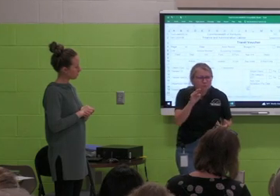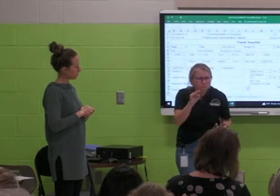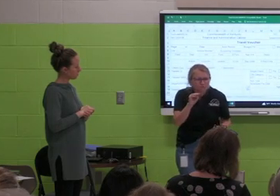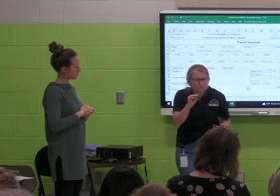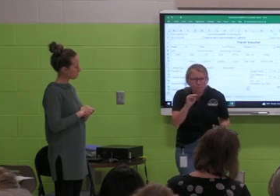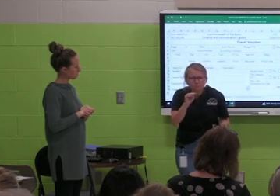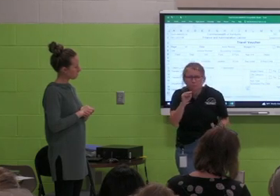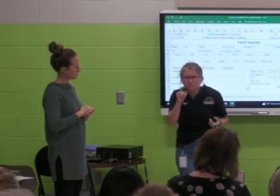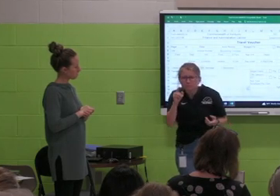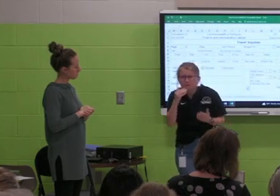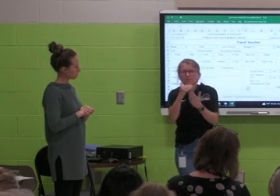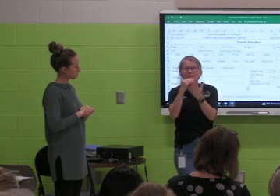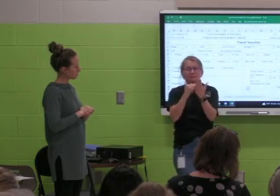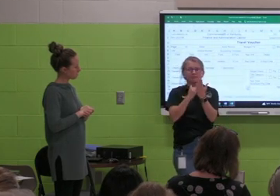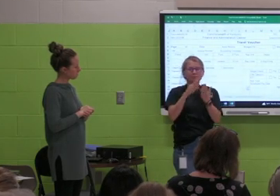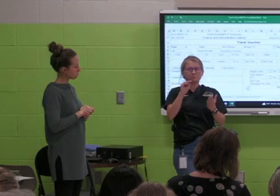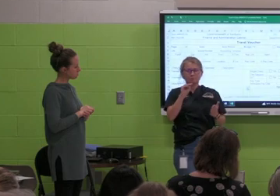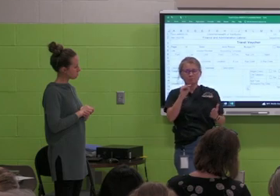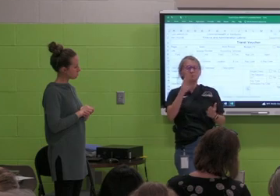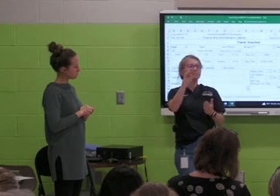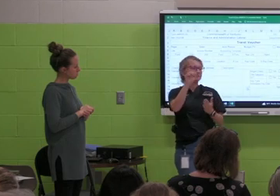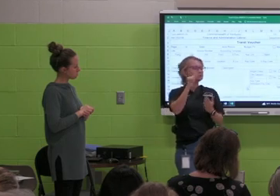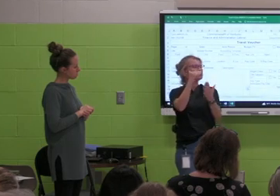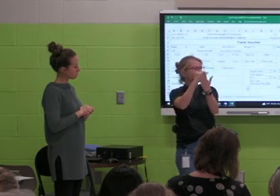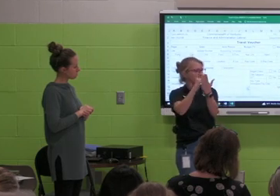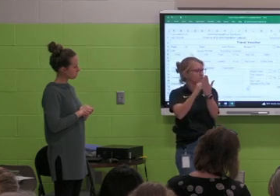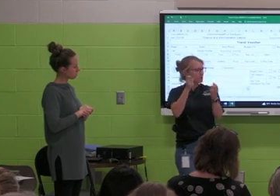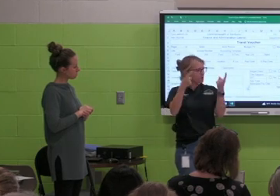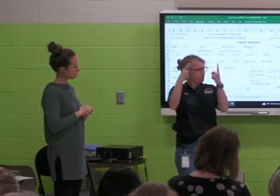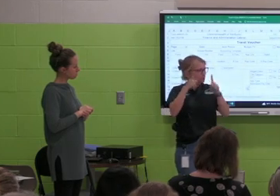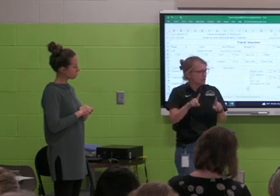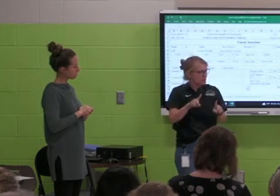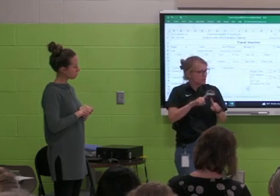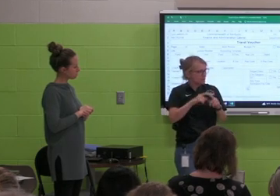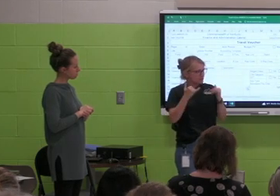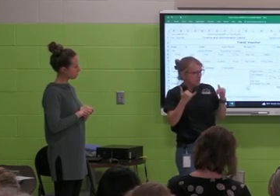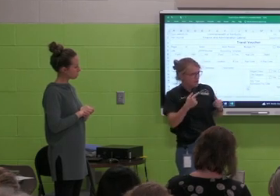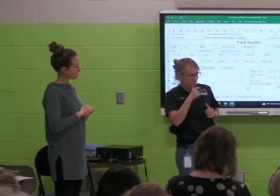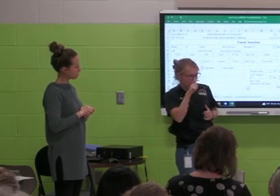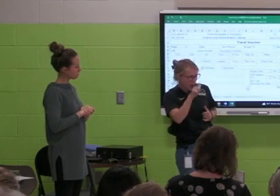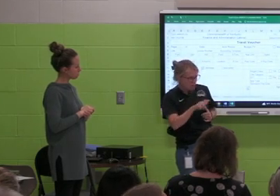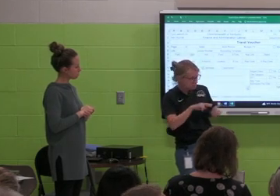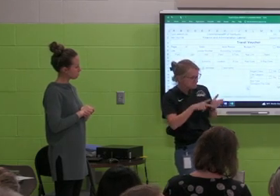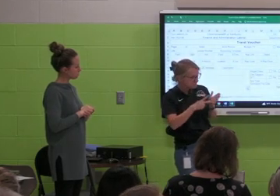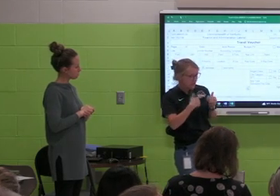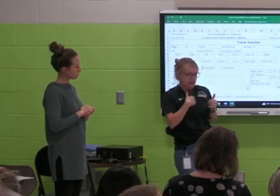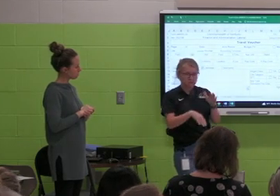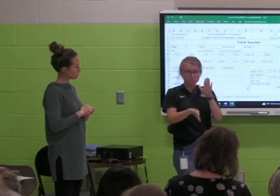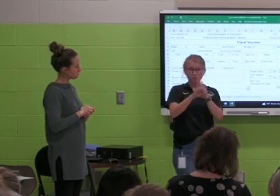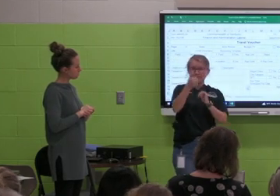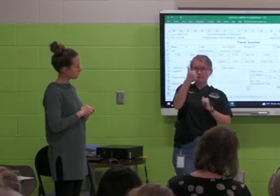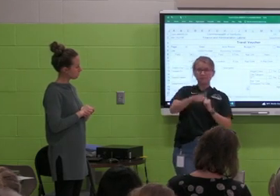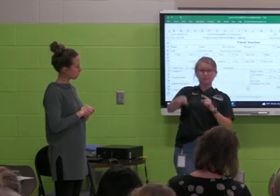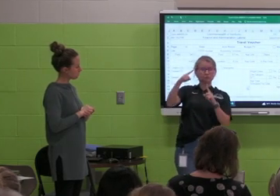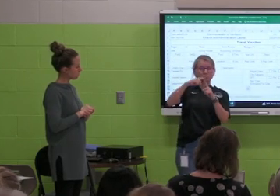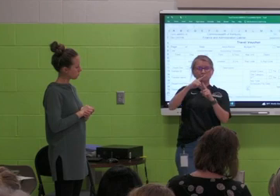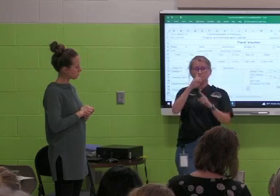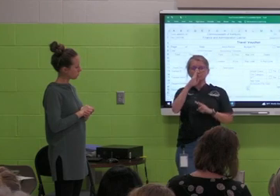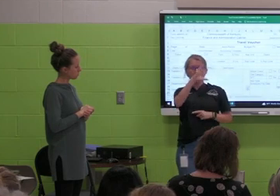it called EMARS gives me money a list of a list of EMARS things the agreement